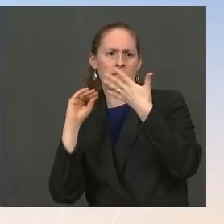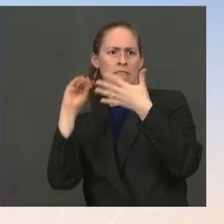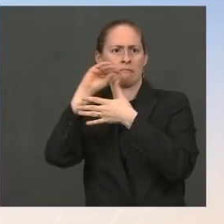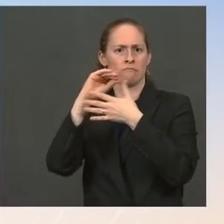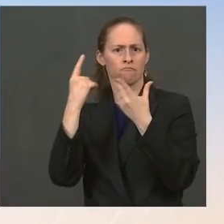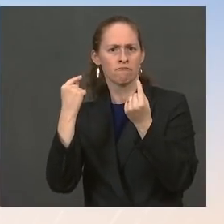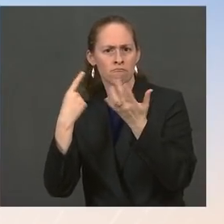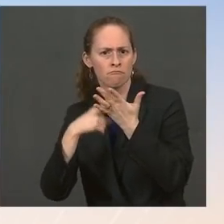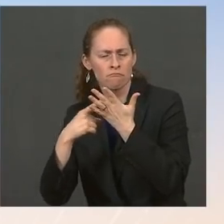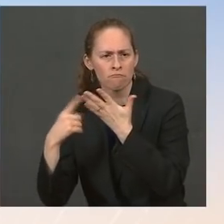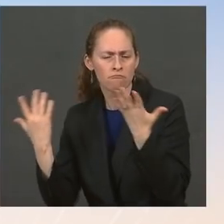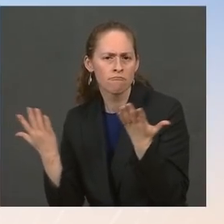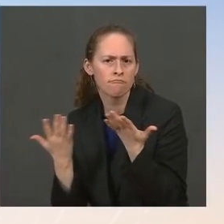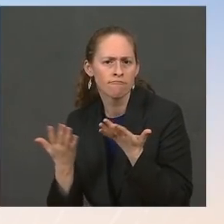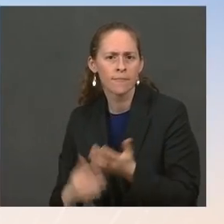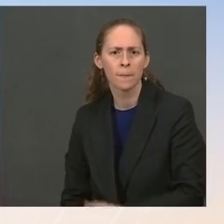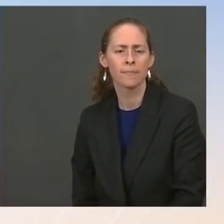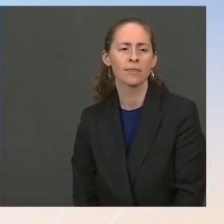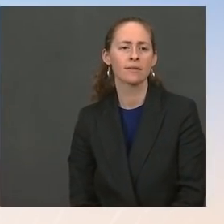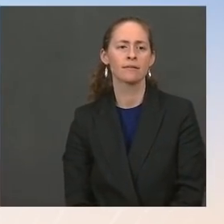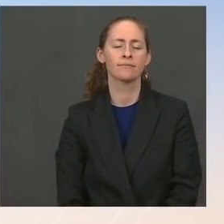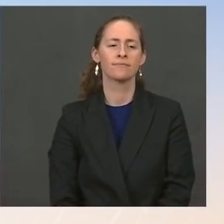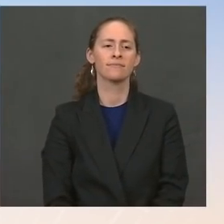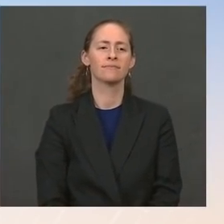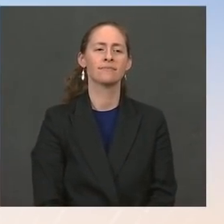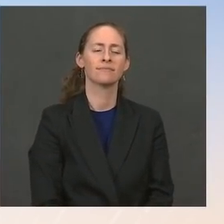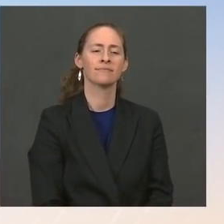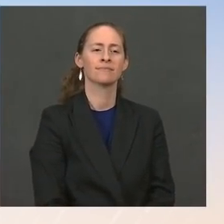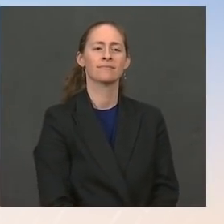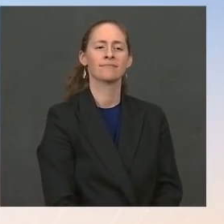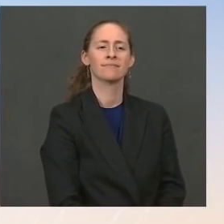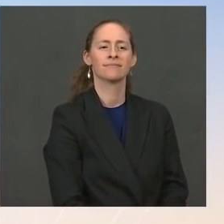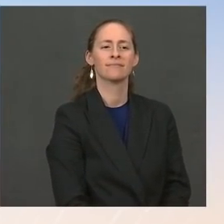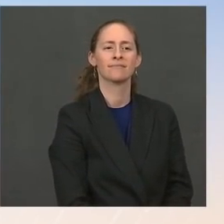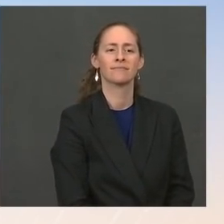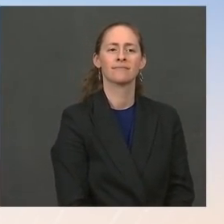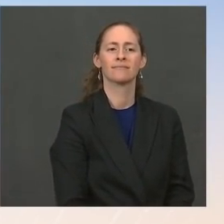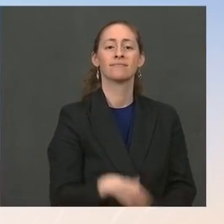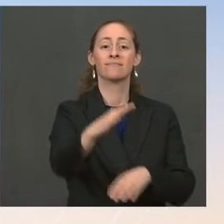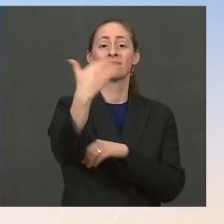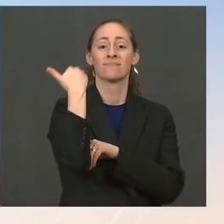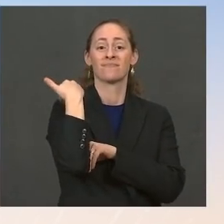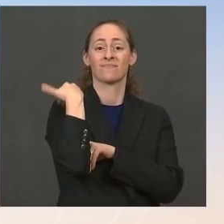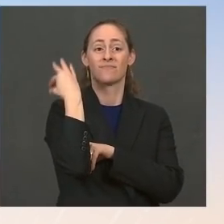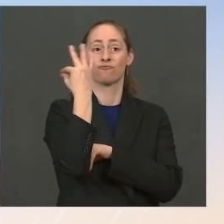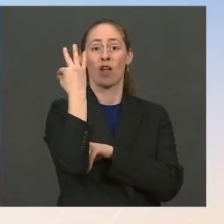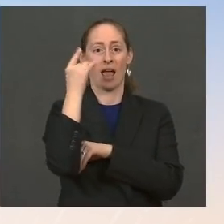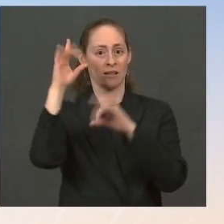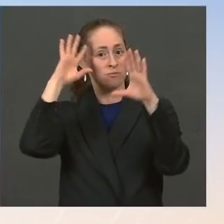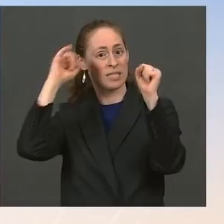that going back to last Friday when the Cabinet -- when the President had a meeting with his Cabinet, the focus of that was on infrastructure implementation.